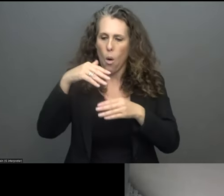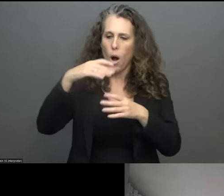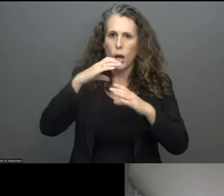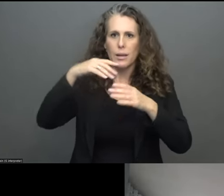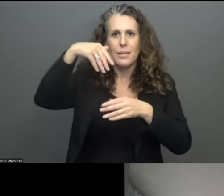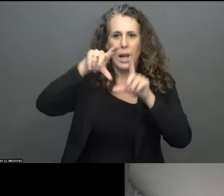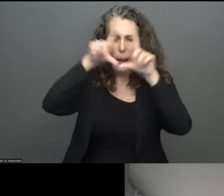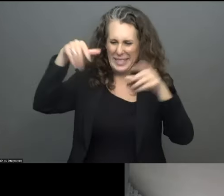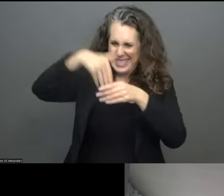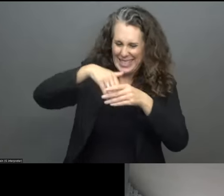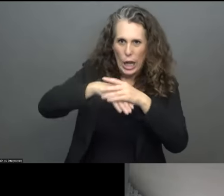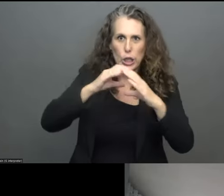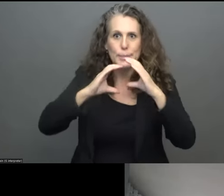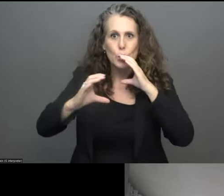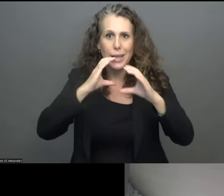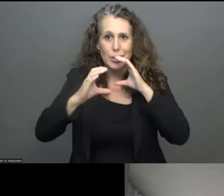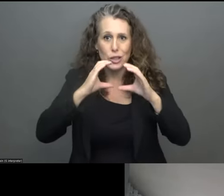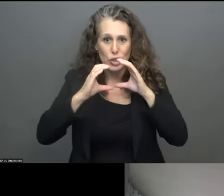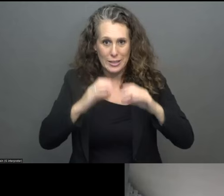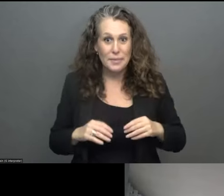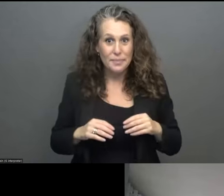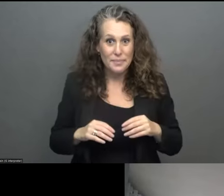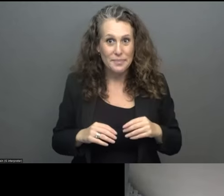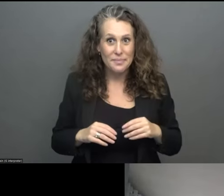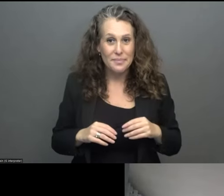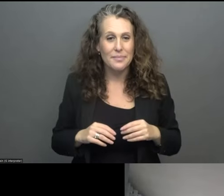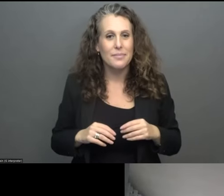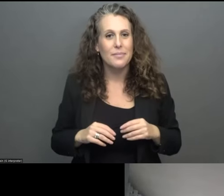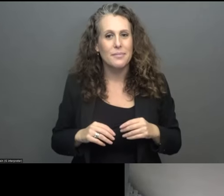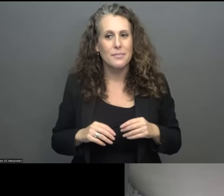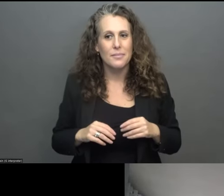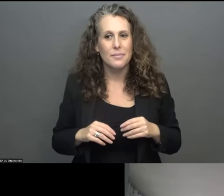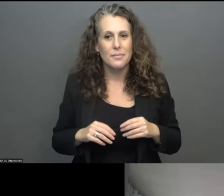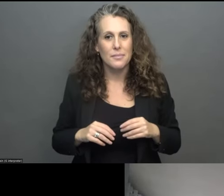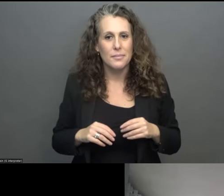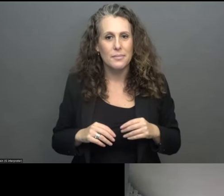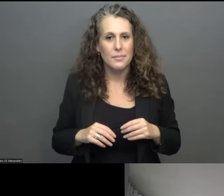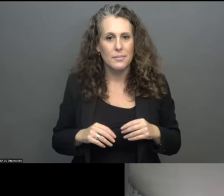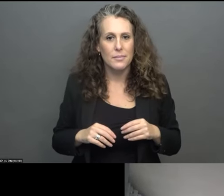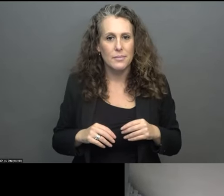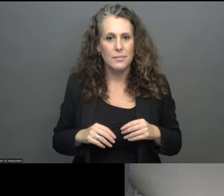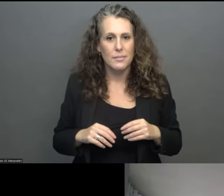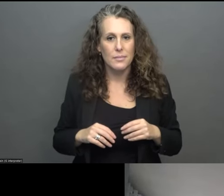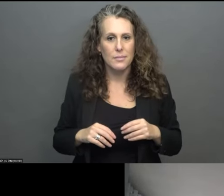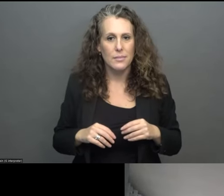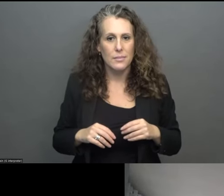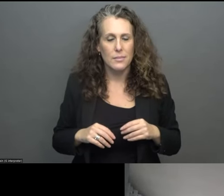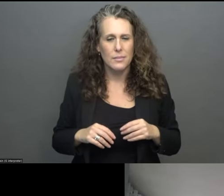14:14:52 able to also develop in the organization. And we also know the equipment and technologies